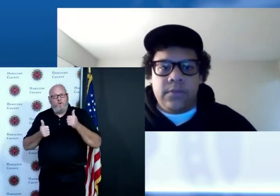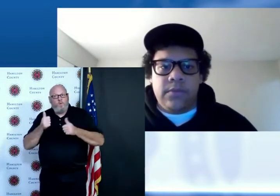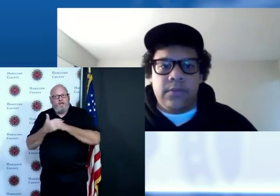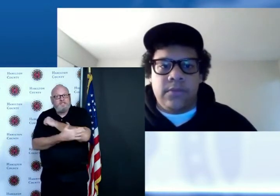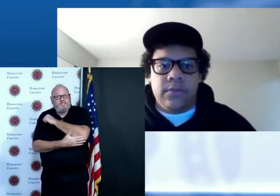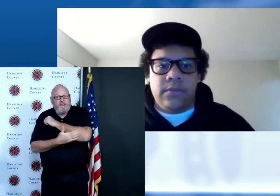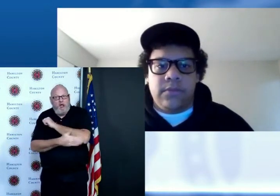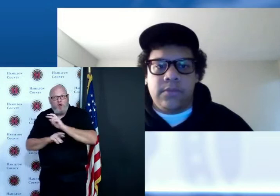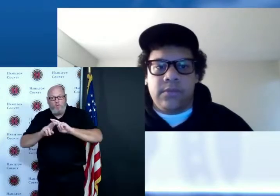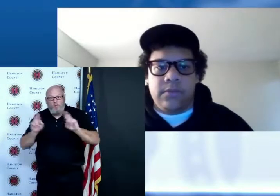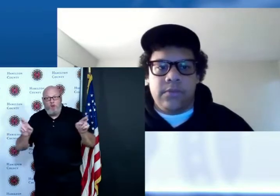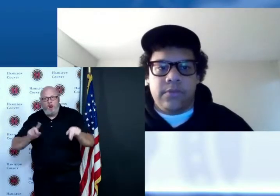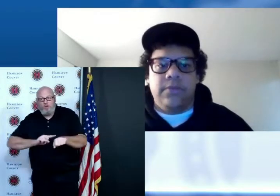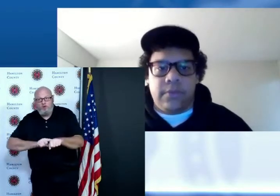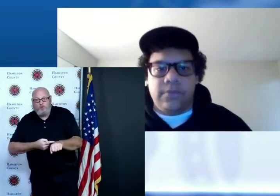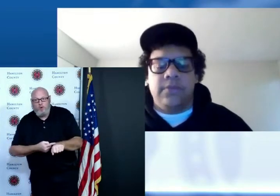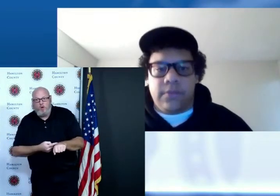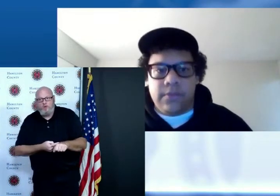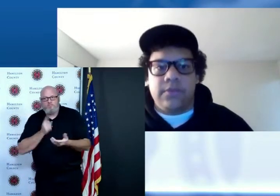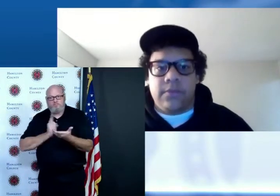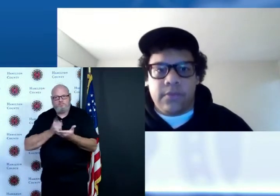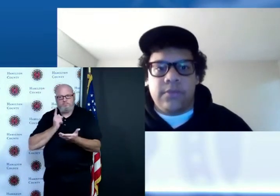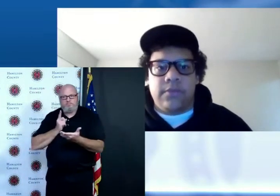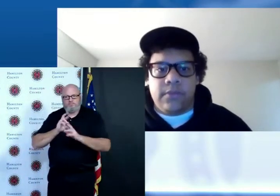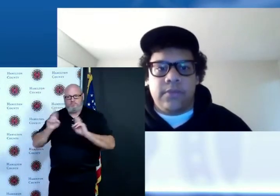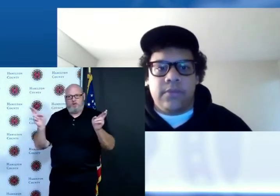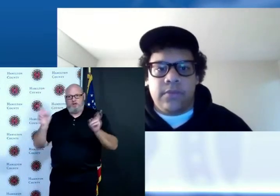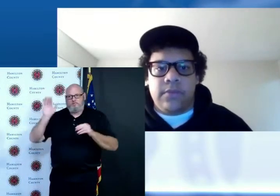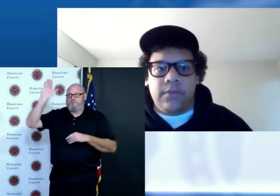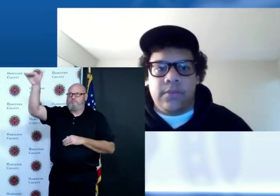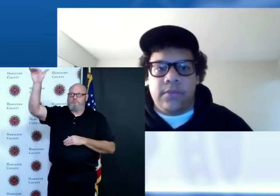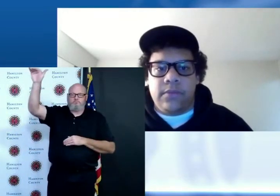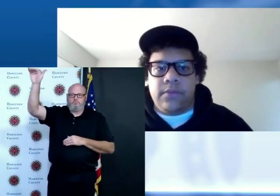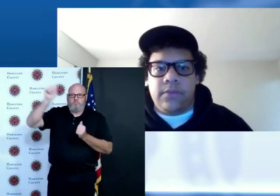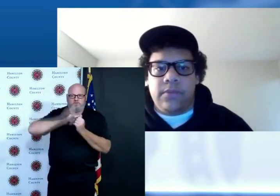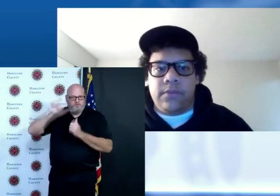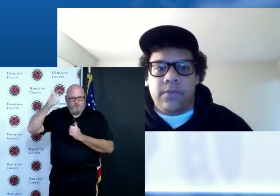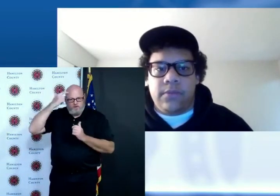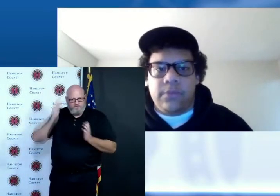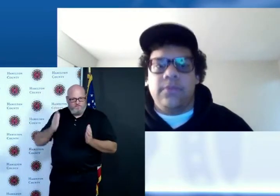to to make their case now it doesn't mean that resources won't go to all 88 counties